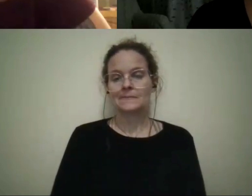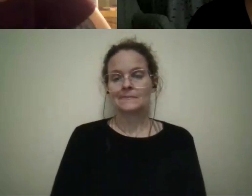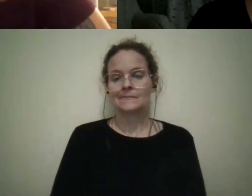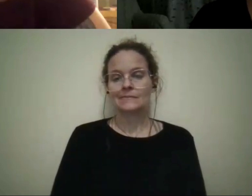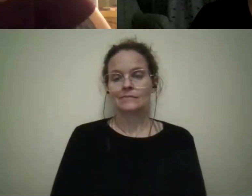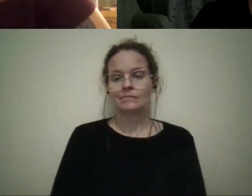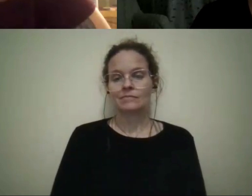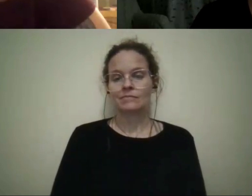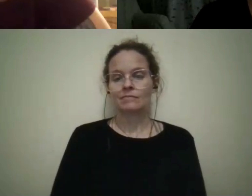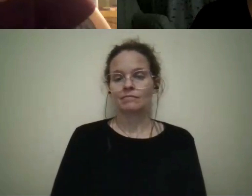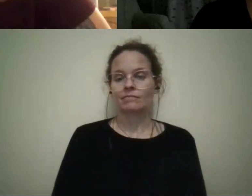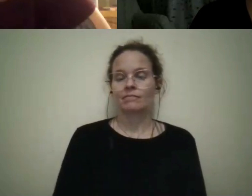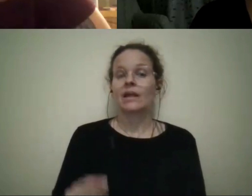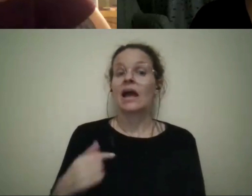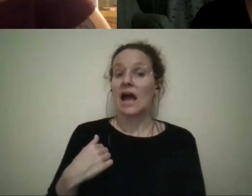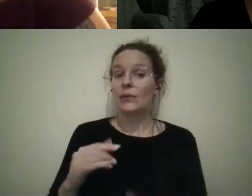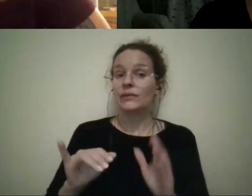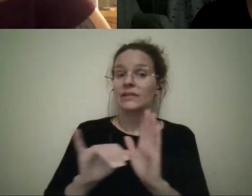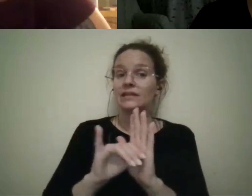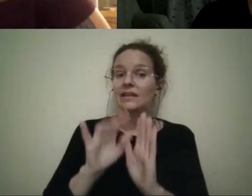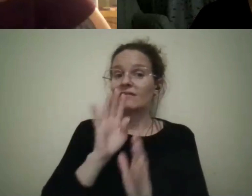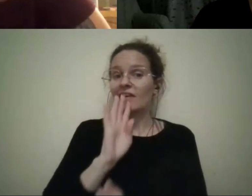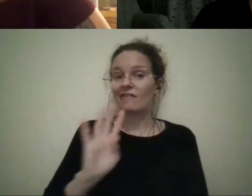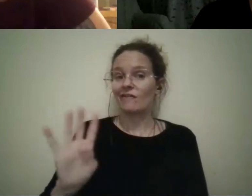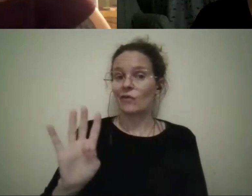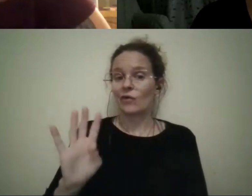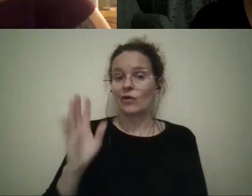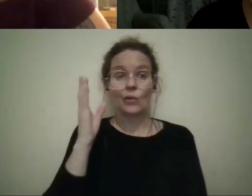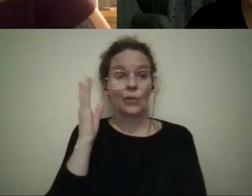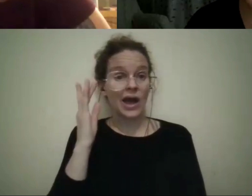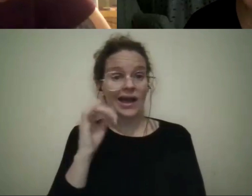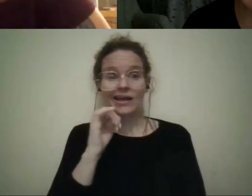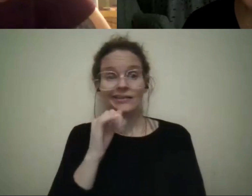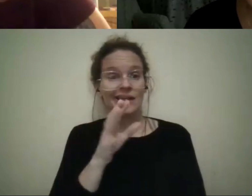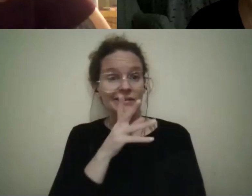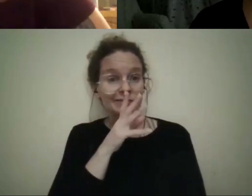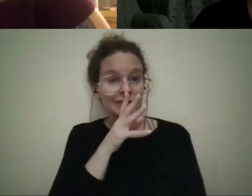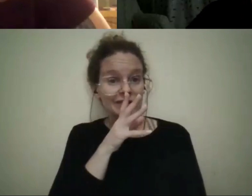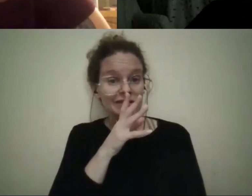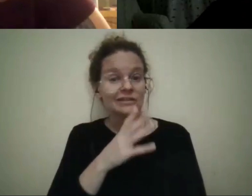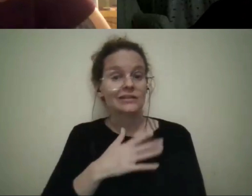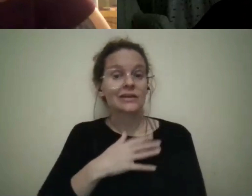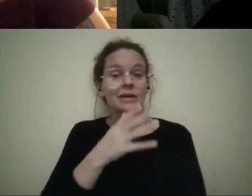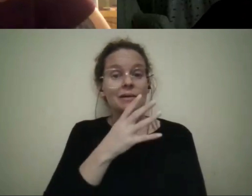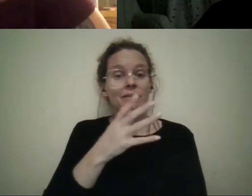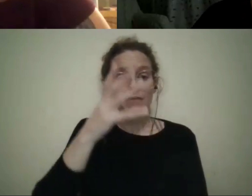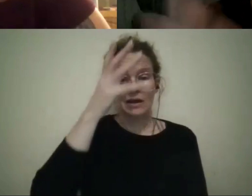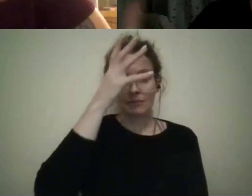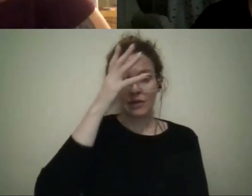was four and it was because I wasn't speaking. So my parents had me evaluated and sure enough,